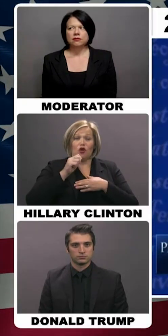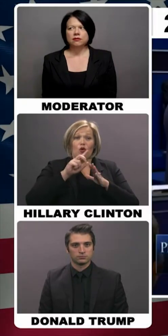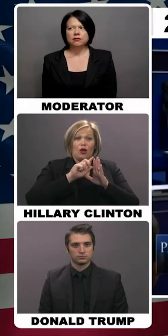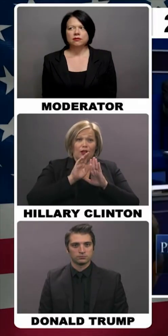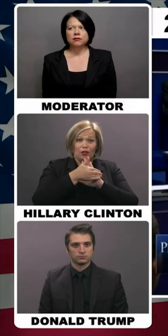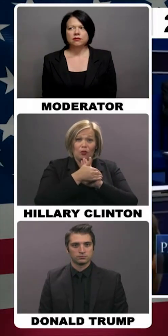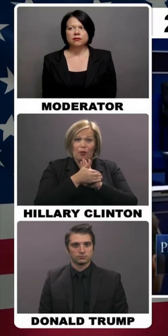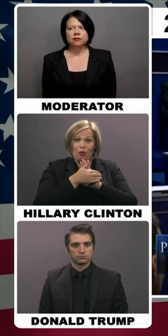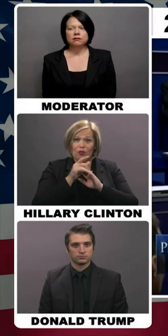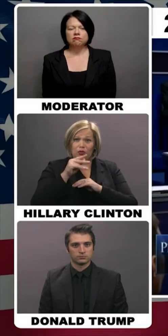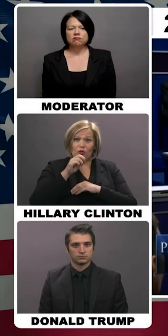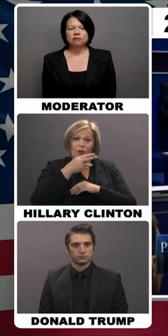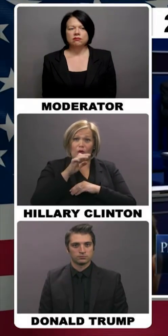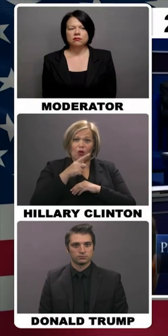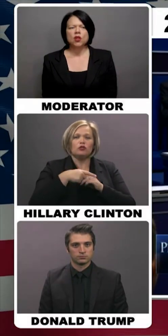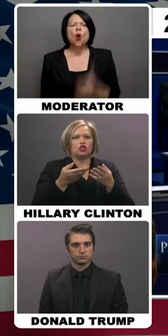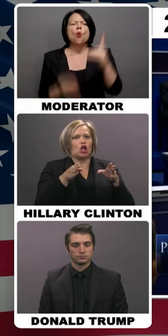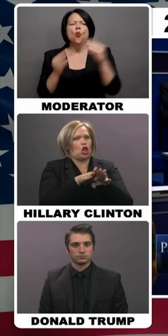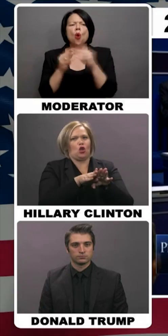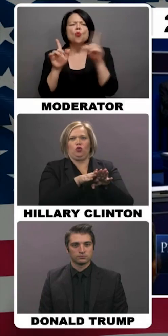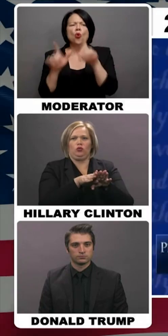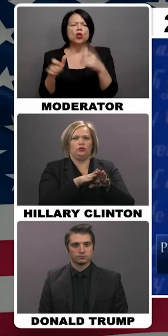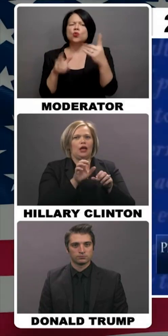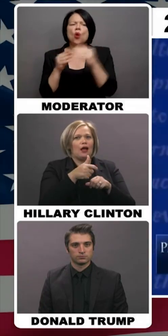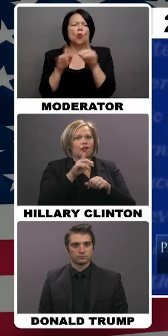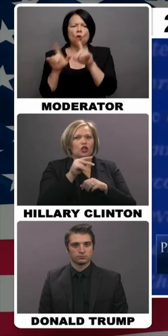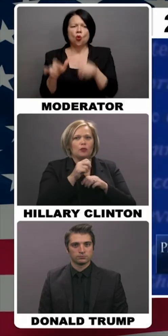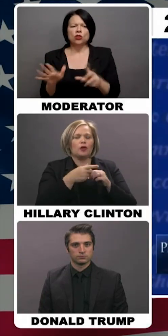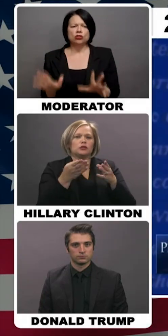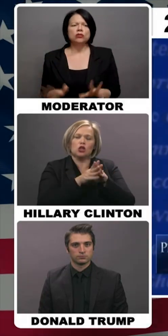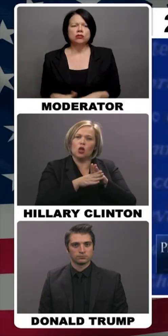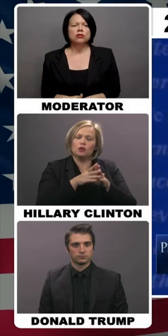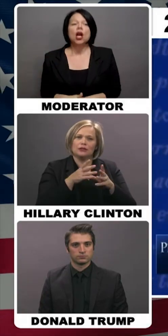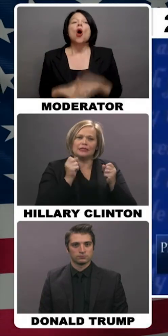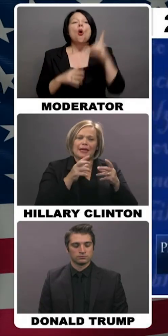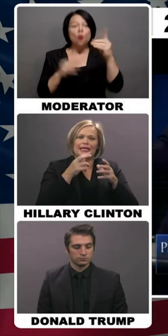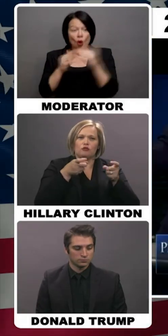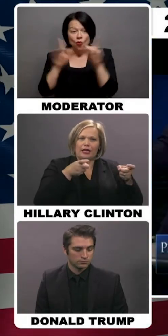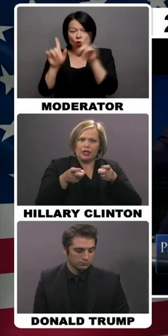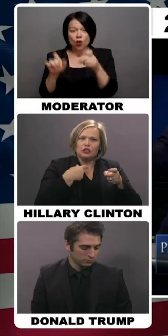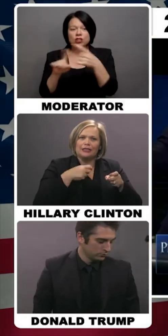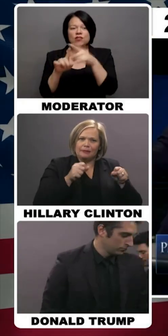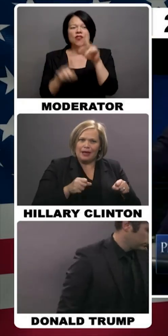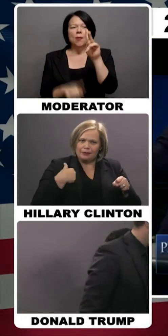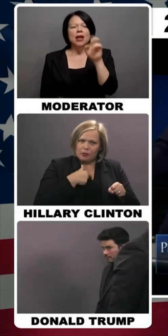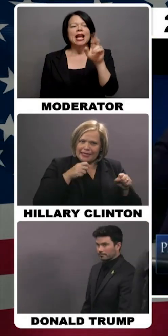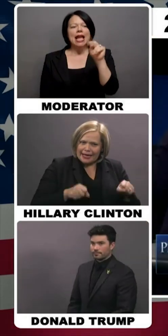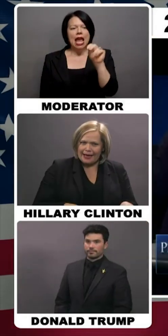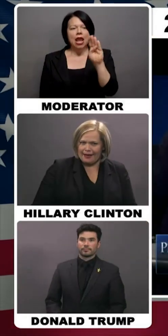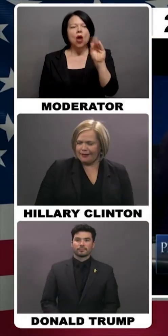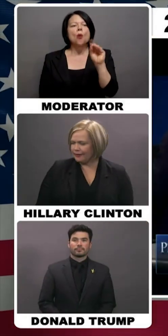Have, we have one more question, Quentin, should as we possibly can we Have one more question from Ken Bone about, uh, energy policy.